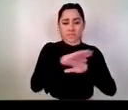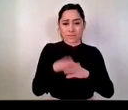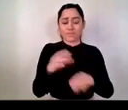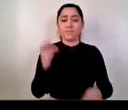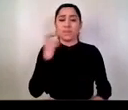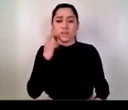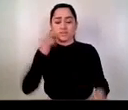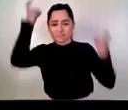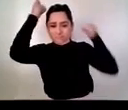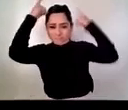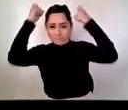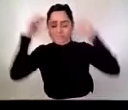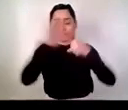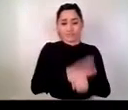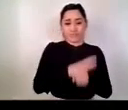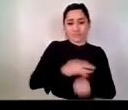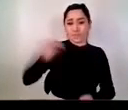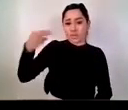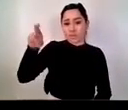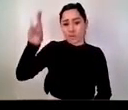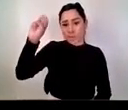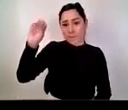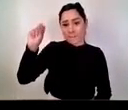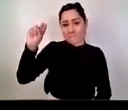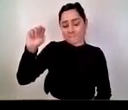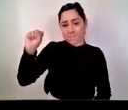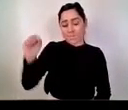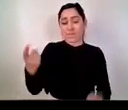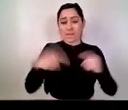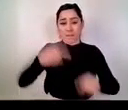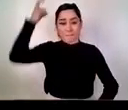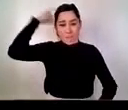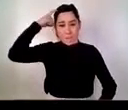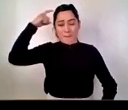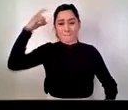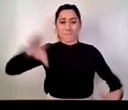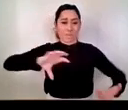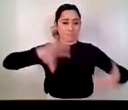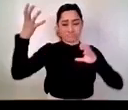among other things wreaks havoc in the brain impairing thinking an emotional regulation.